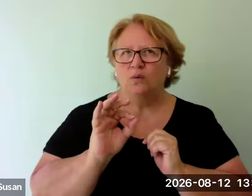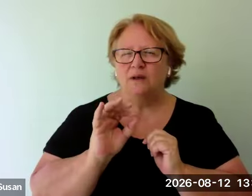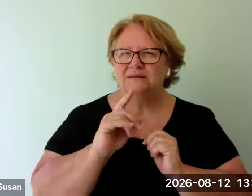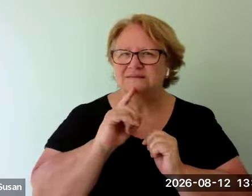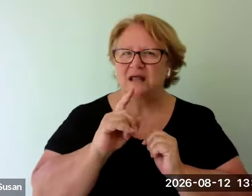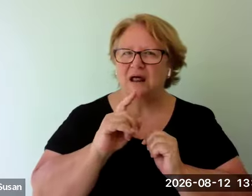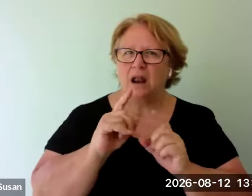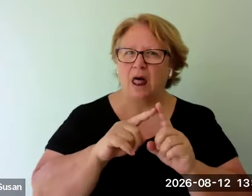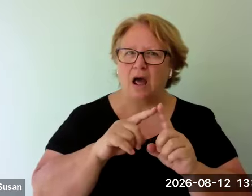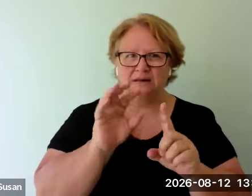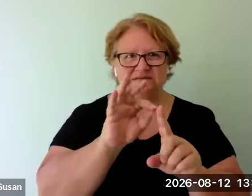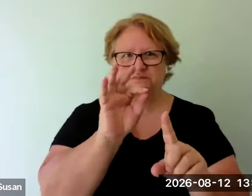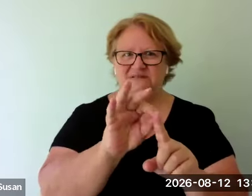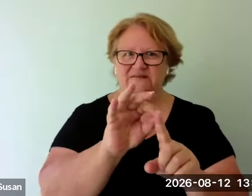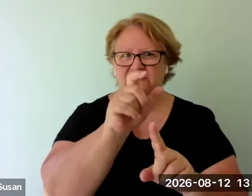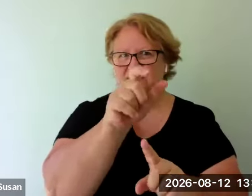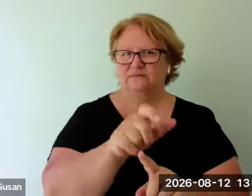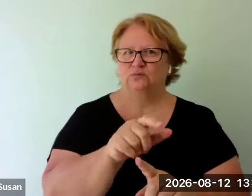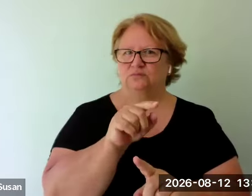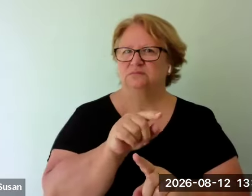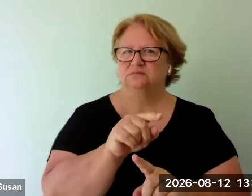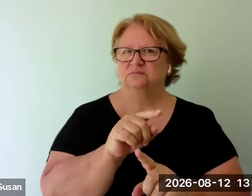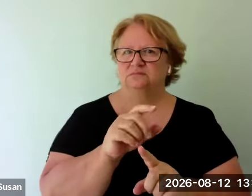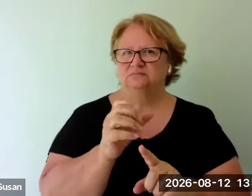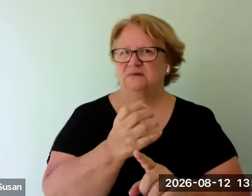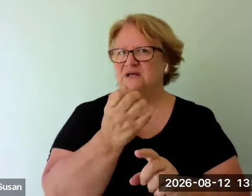in the guidelines? CATHERINE: So we don't have